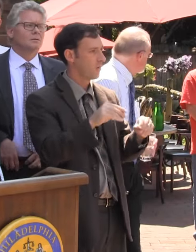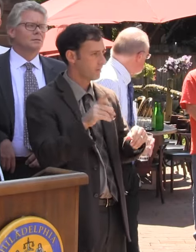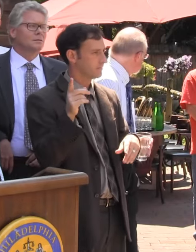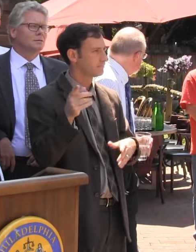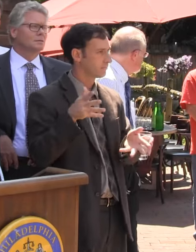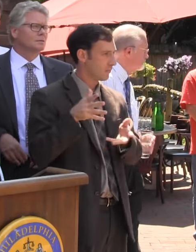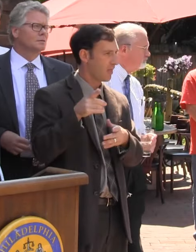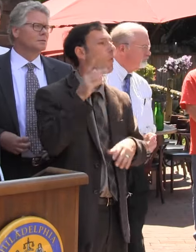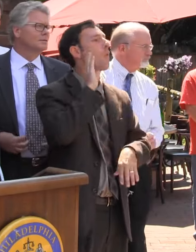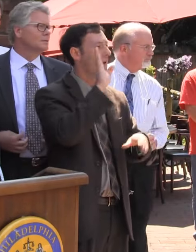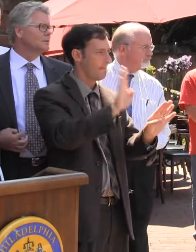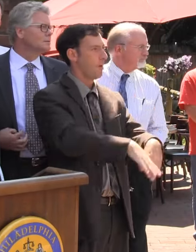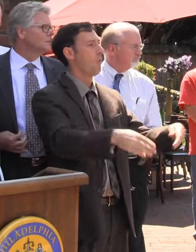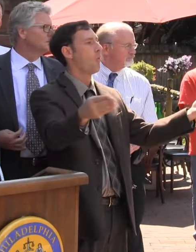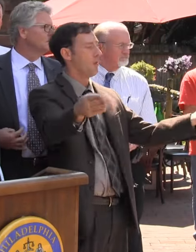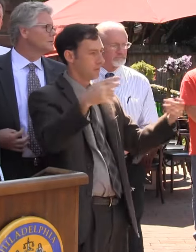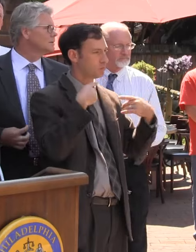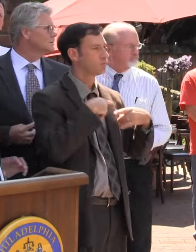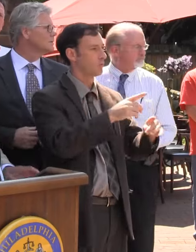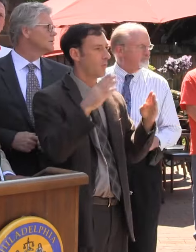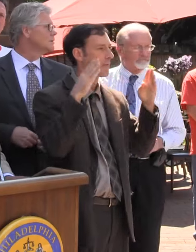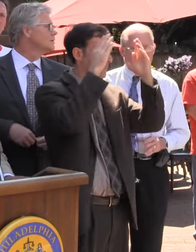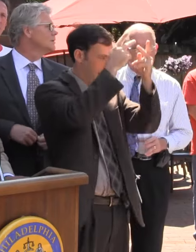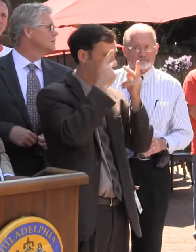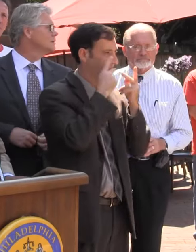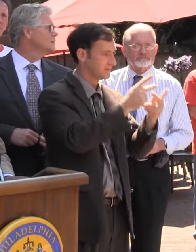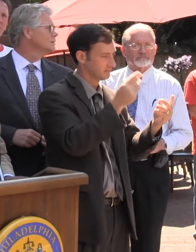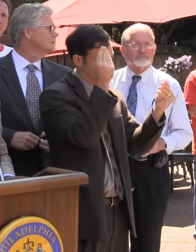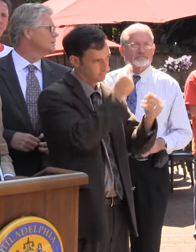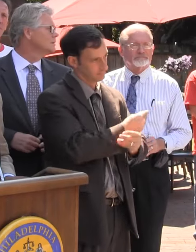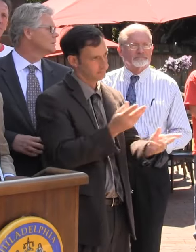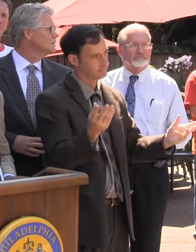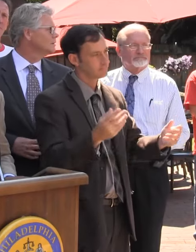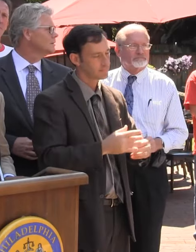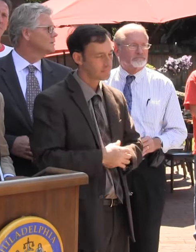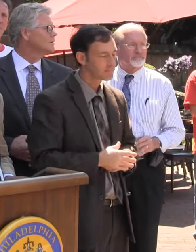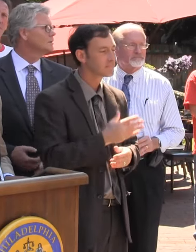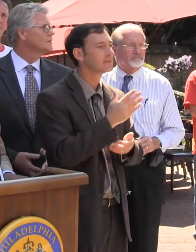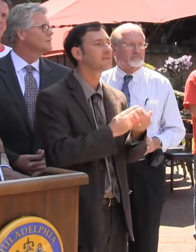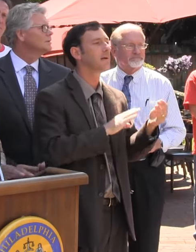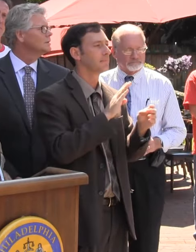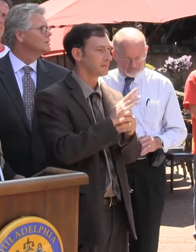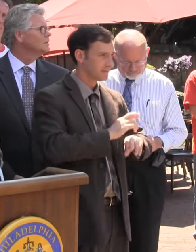Market, open for business during the Papal visit. Some businesses are gearing up and